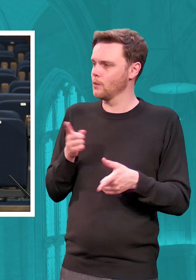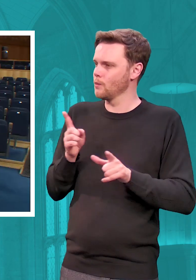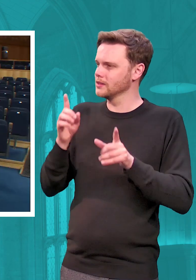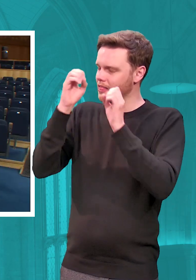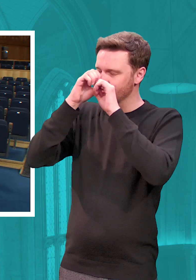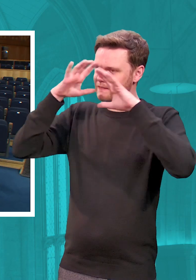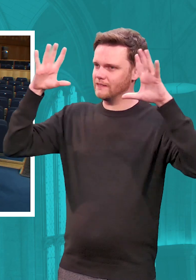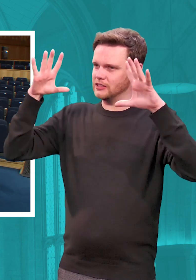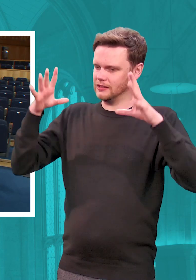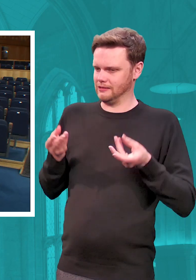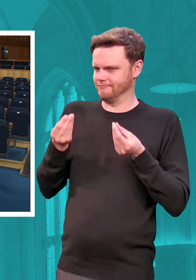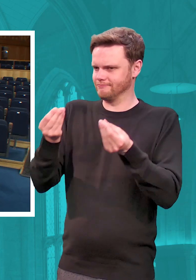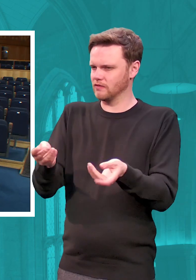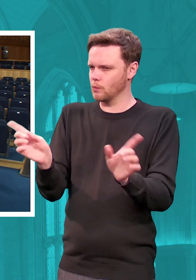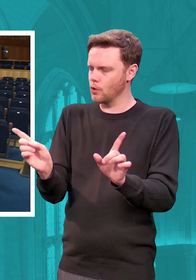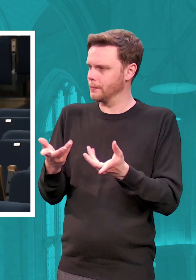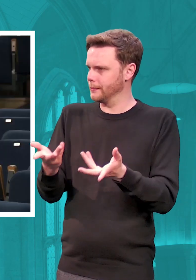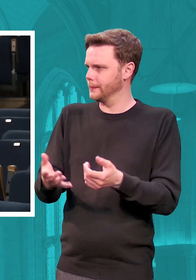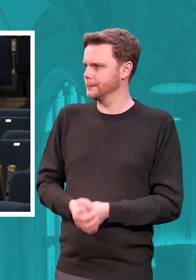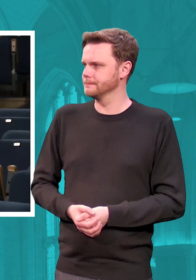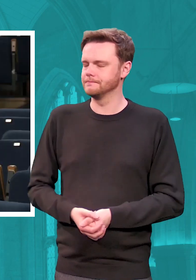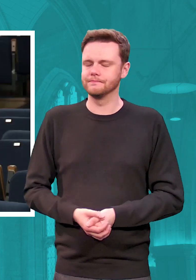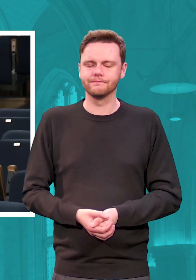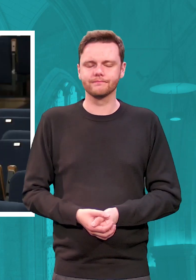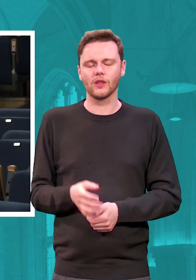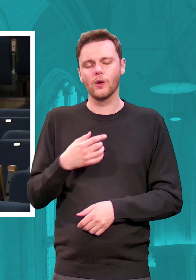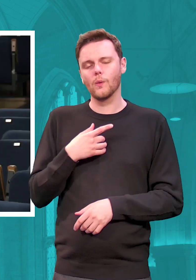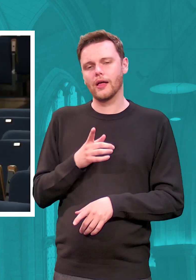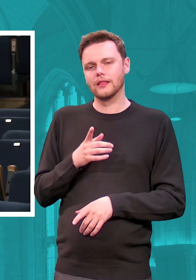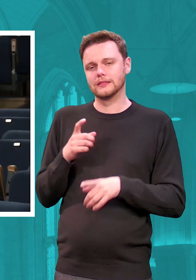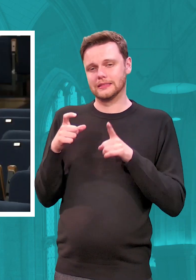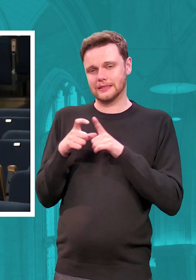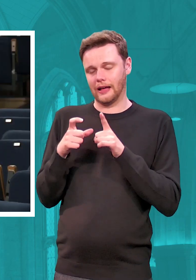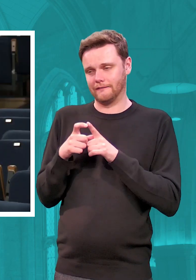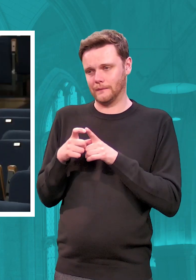out to the church? Well, first of all, Dave, you and I belong